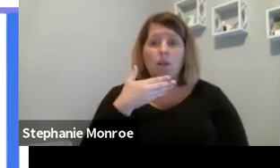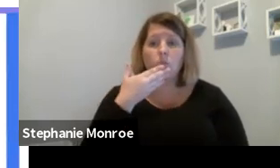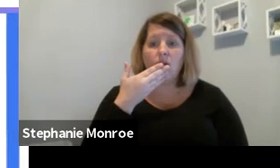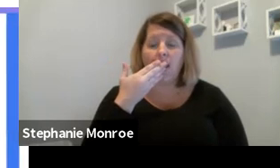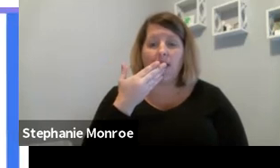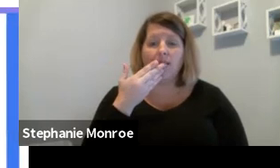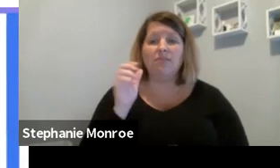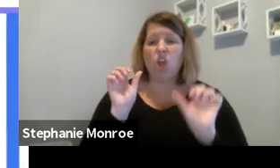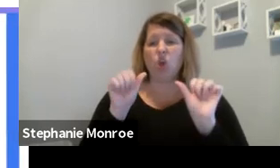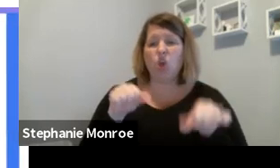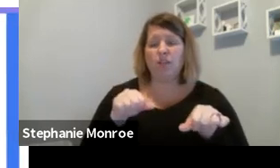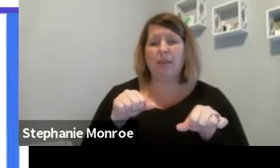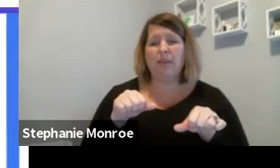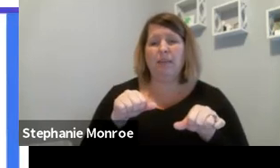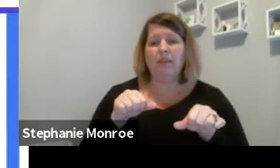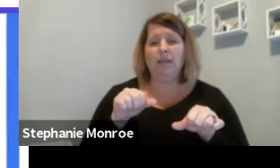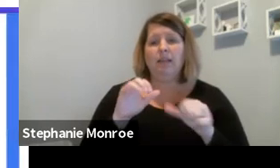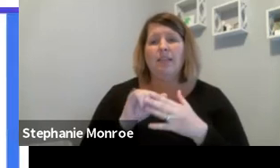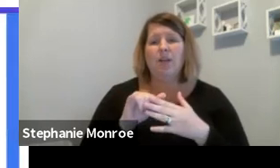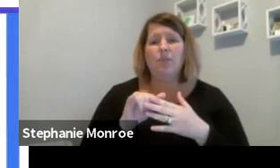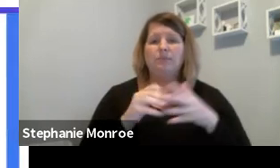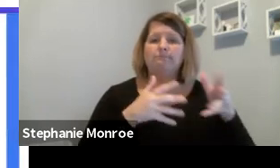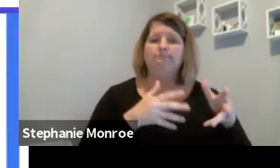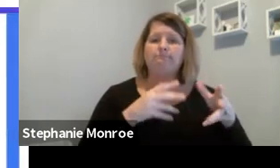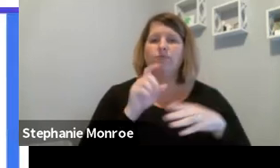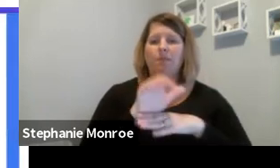it could be that it was lingering from the night before.